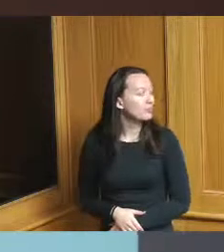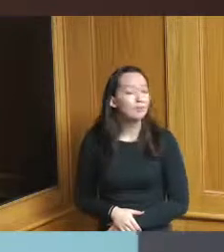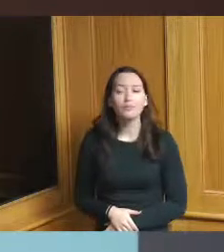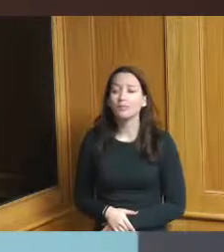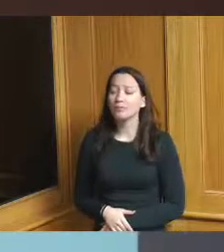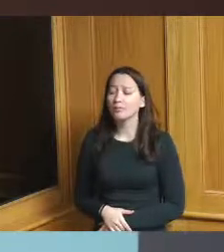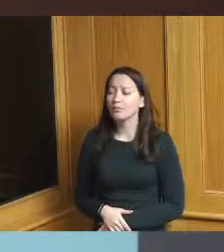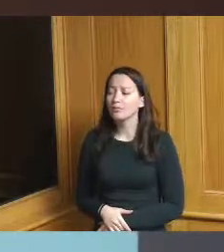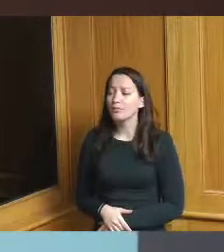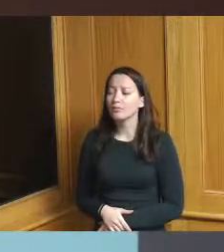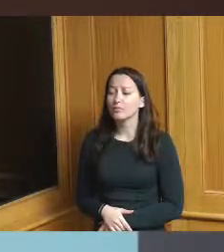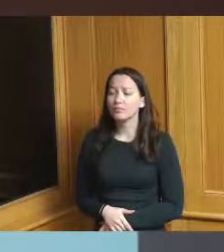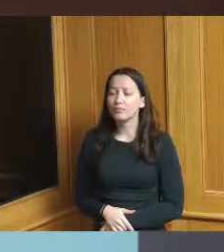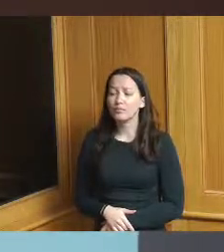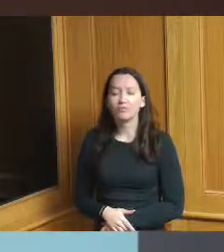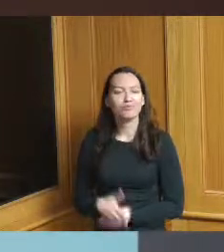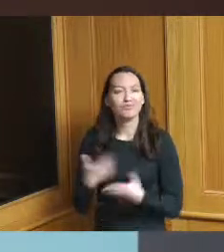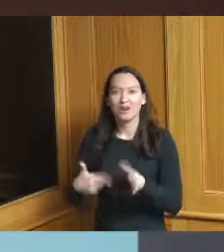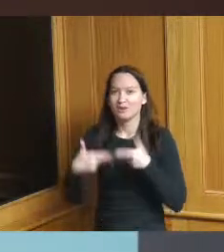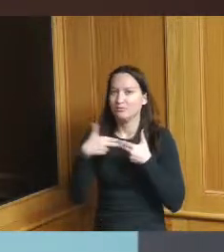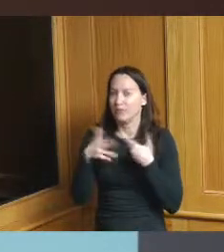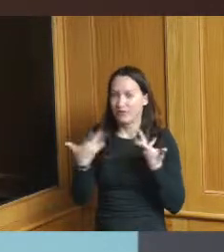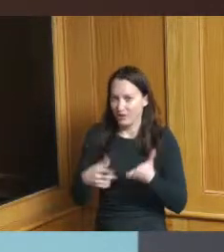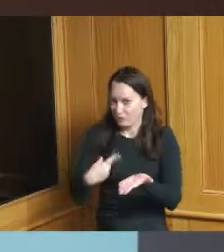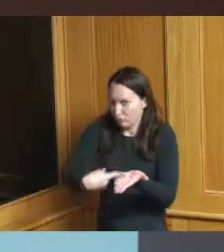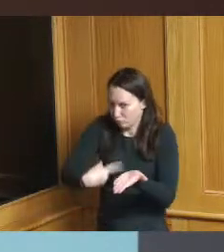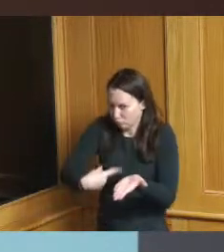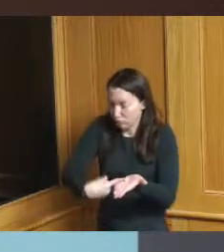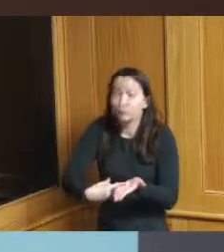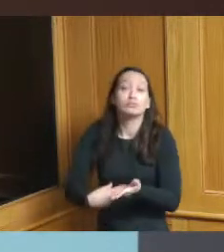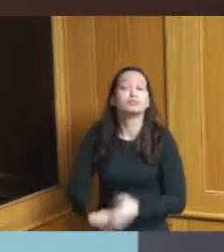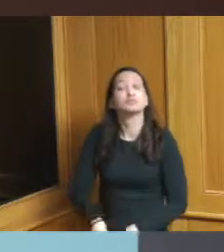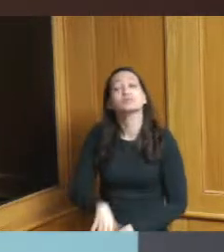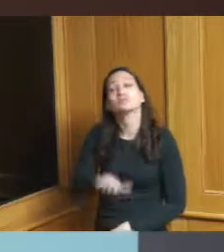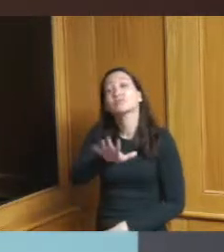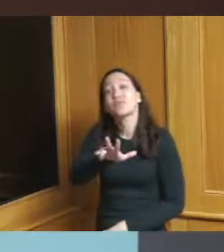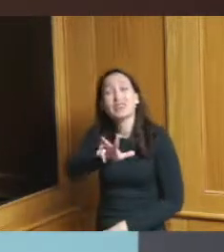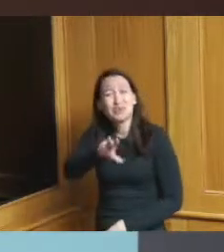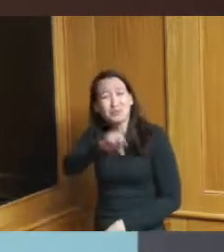know Renee already covered the slide but you know 53 so that's not exactly representative